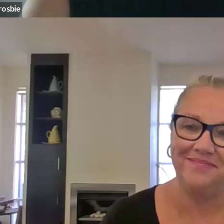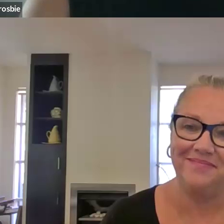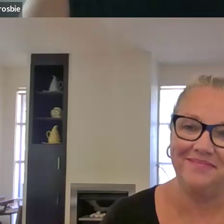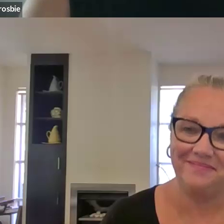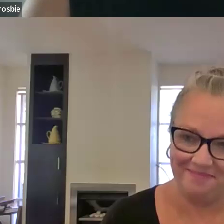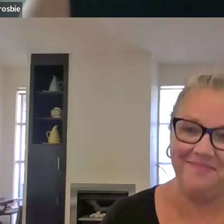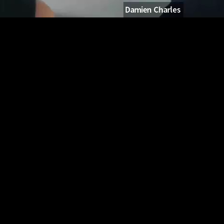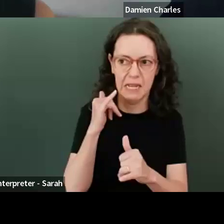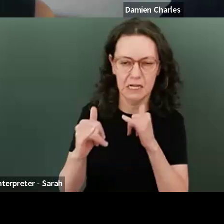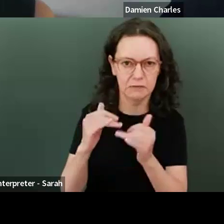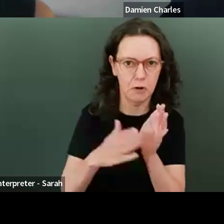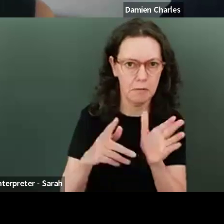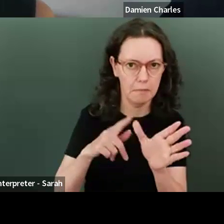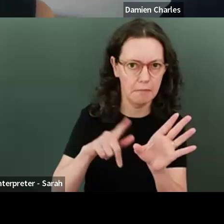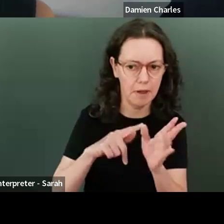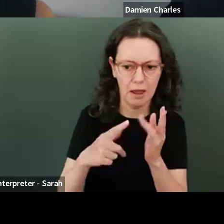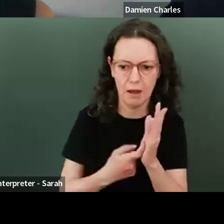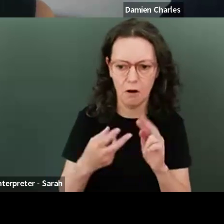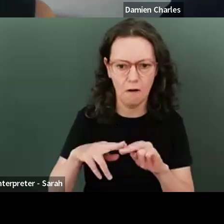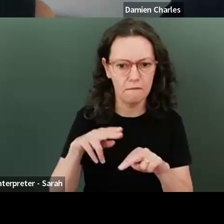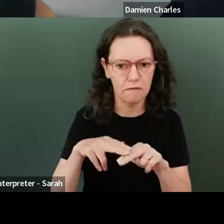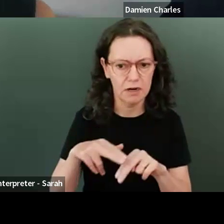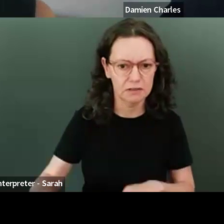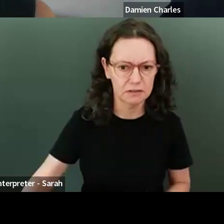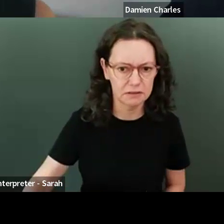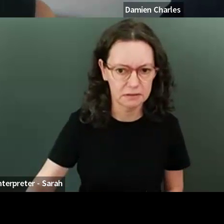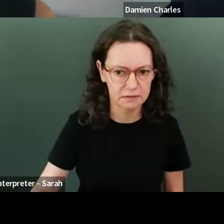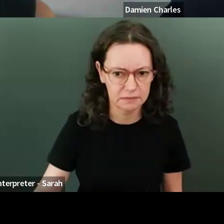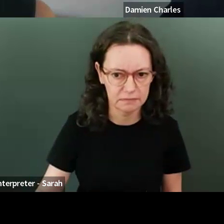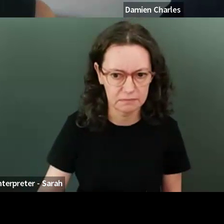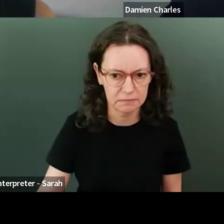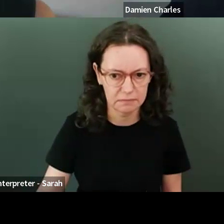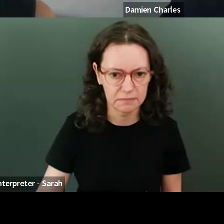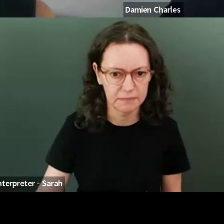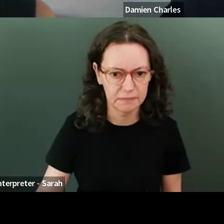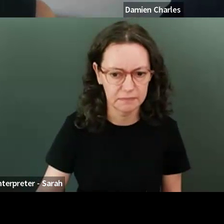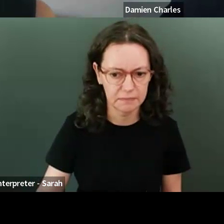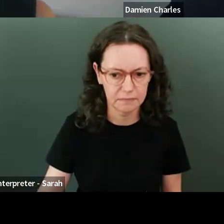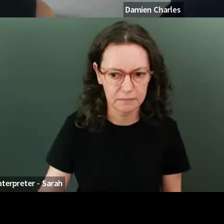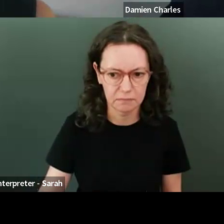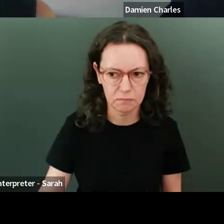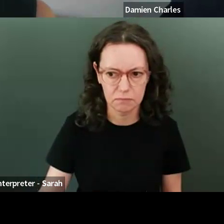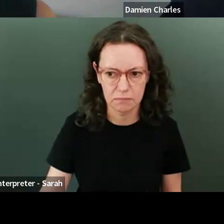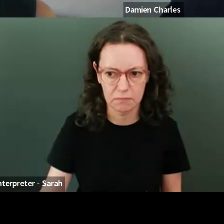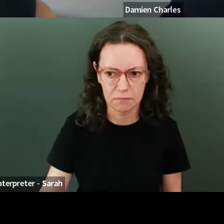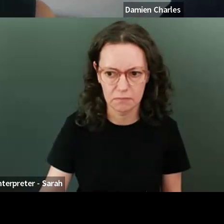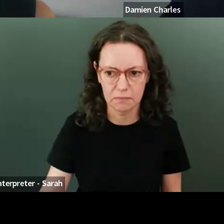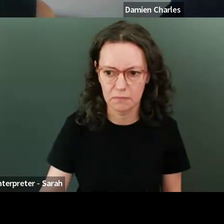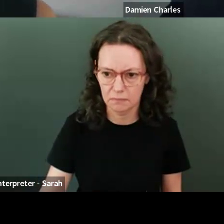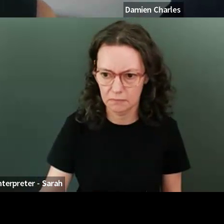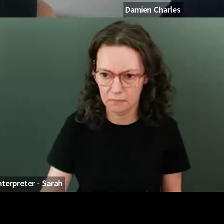experience up